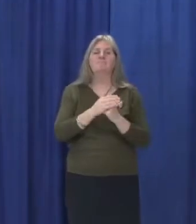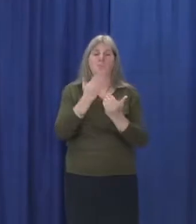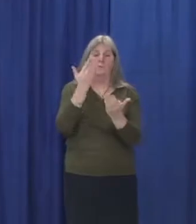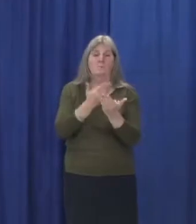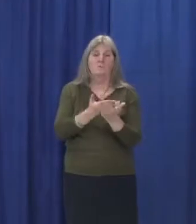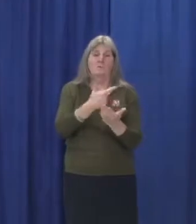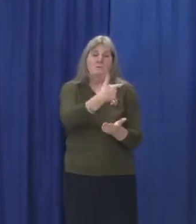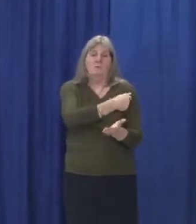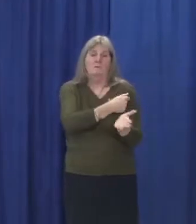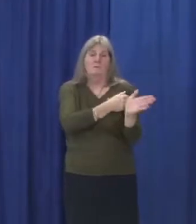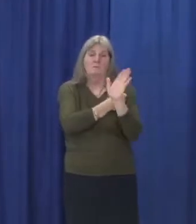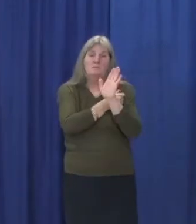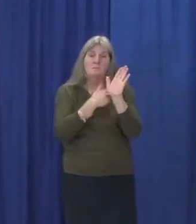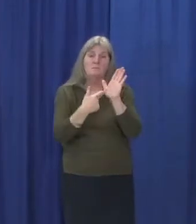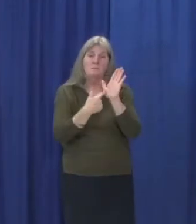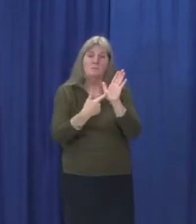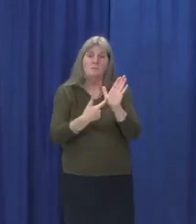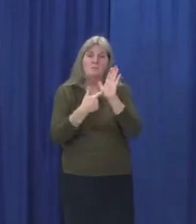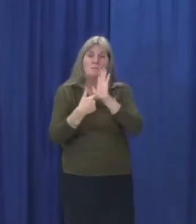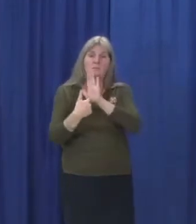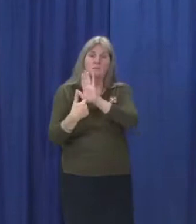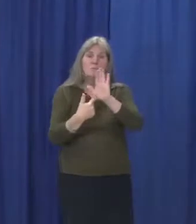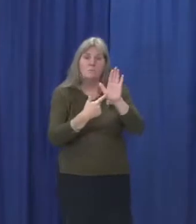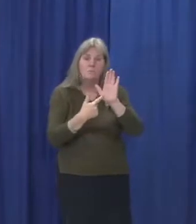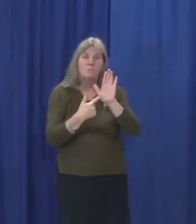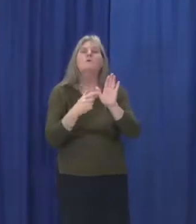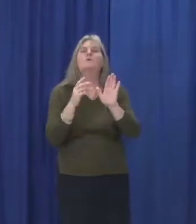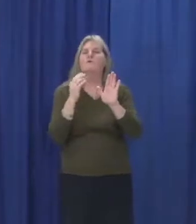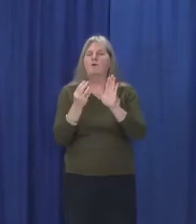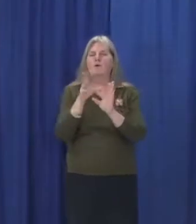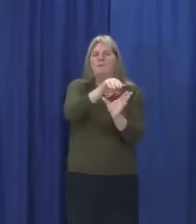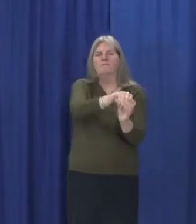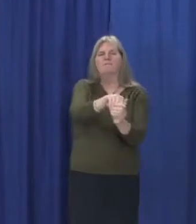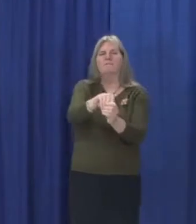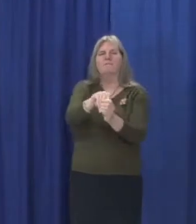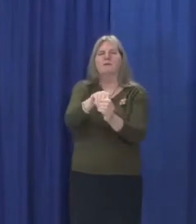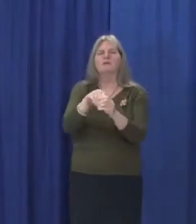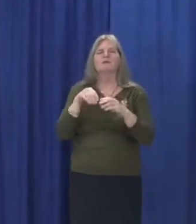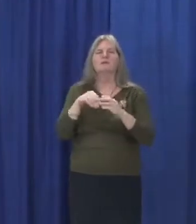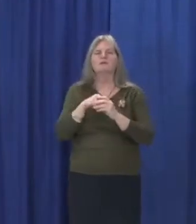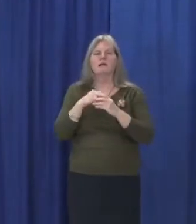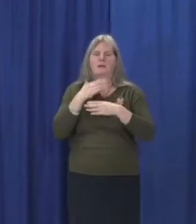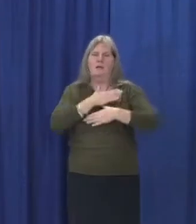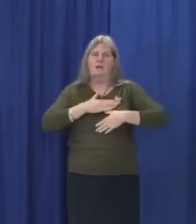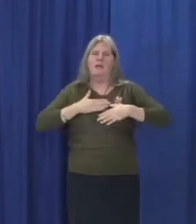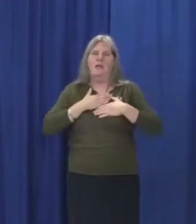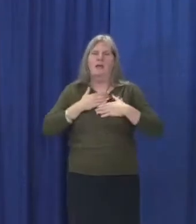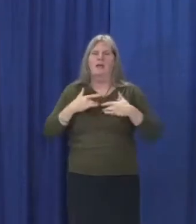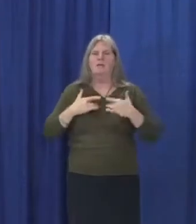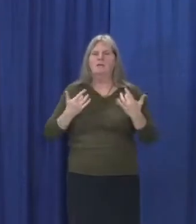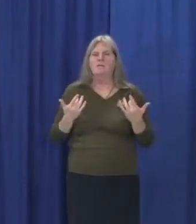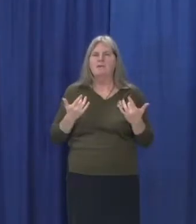Proof of vaccination will also be required to participate in recreational activities for